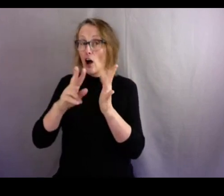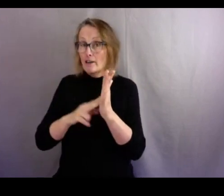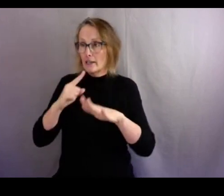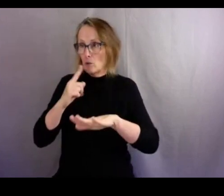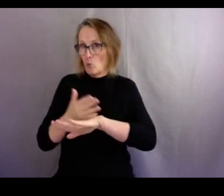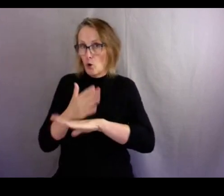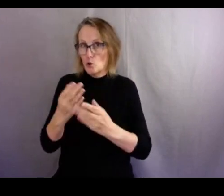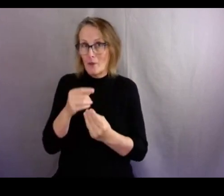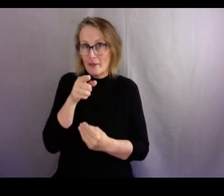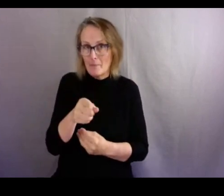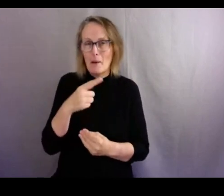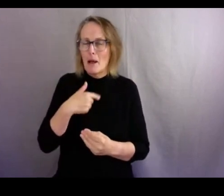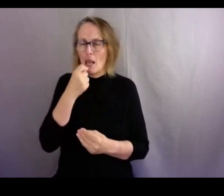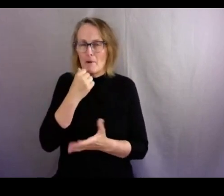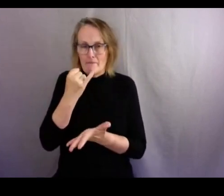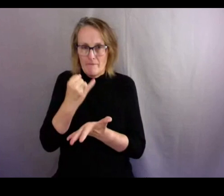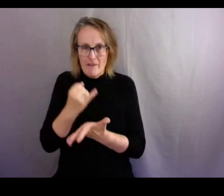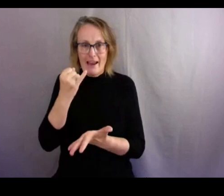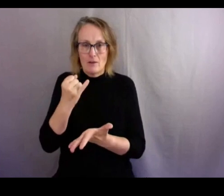and finally publishing without the author agreements.